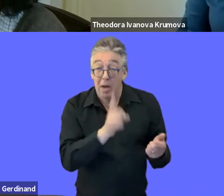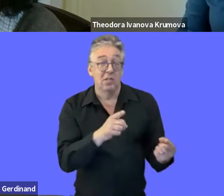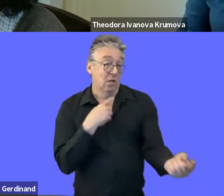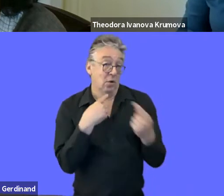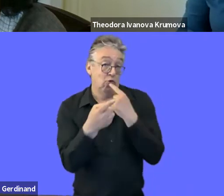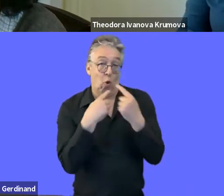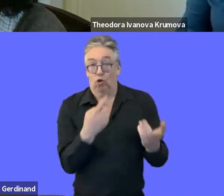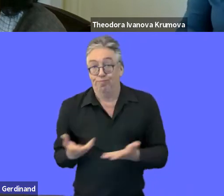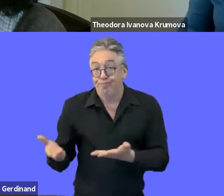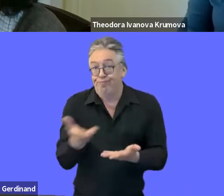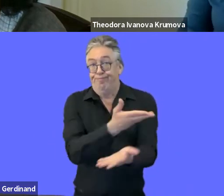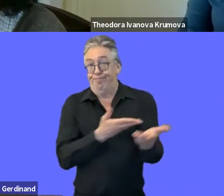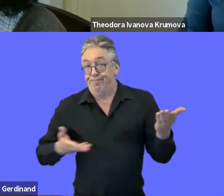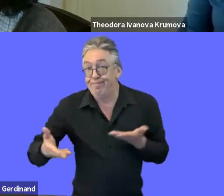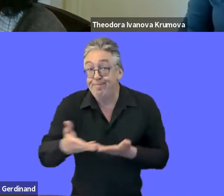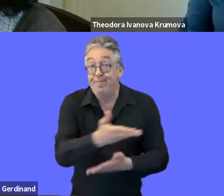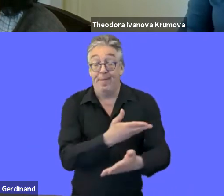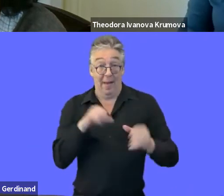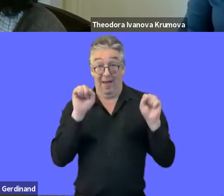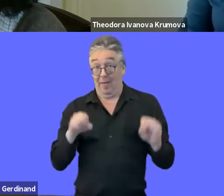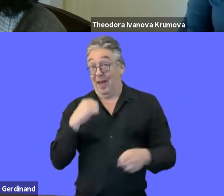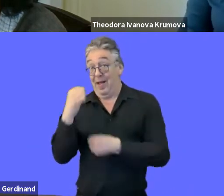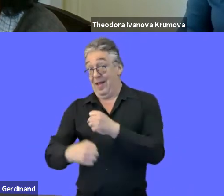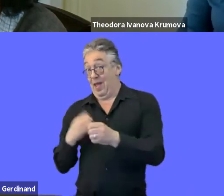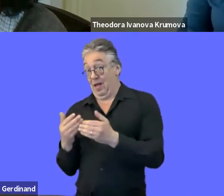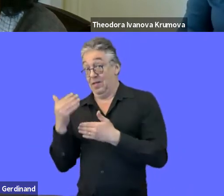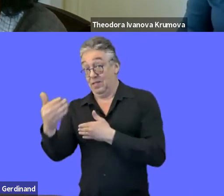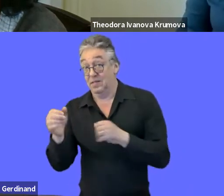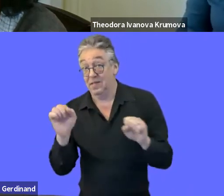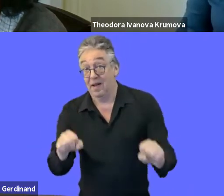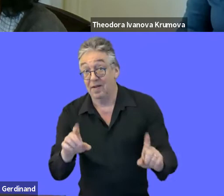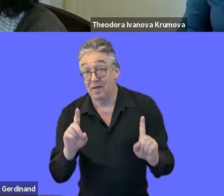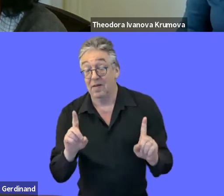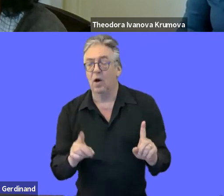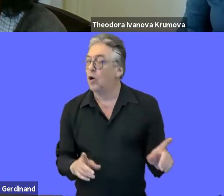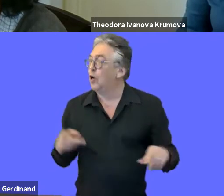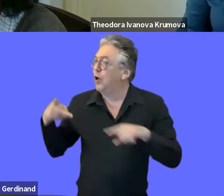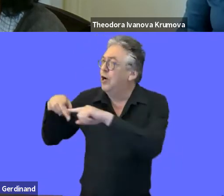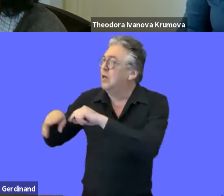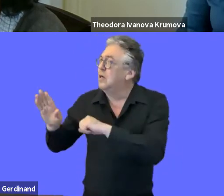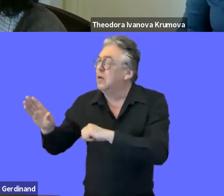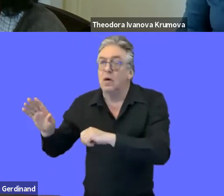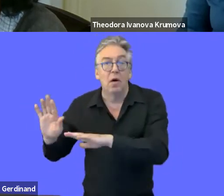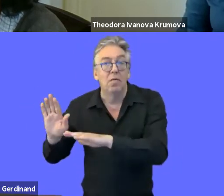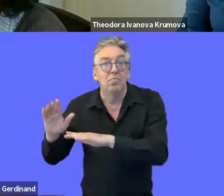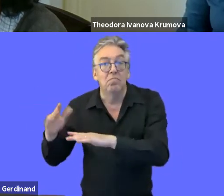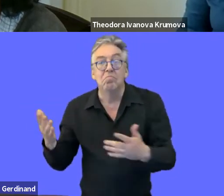The state party is requested to present observations to the initial submission, the initial complaint.